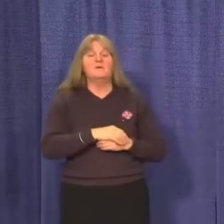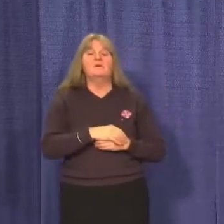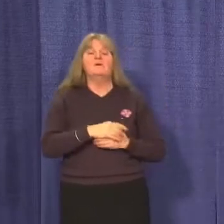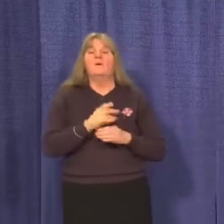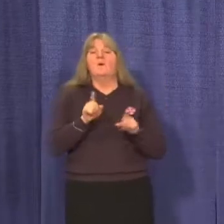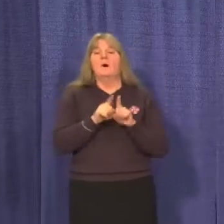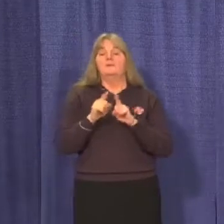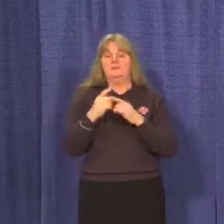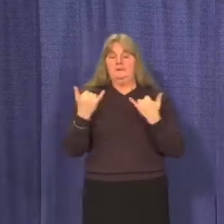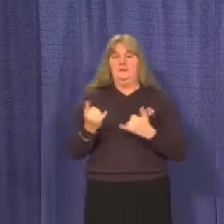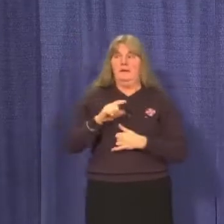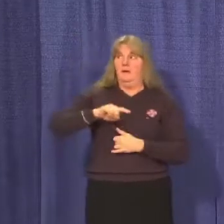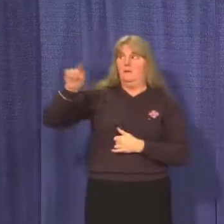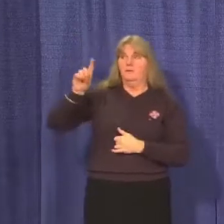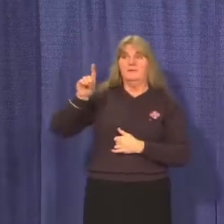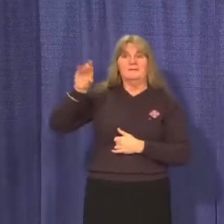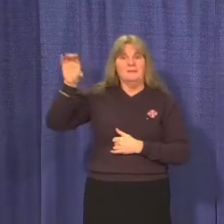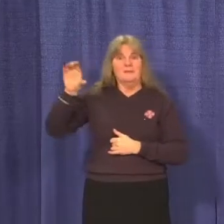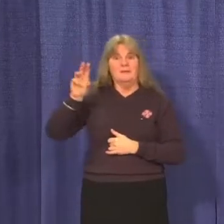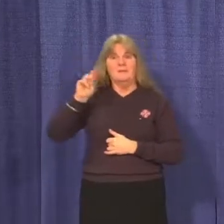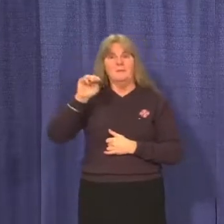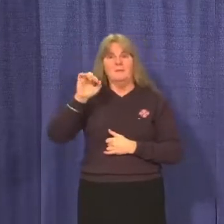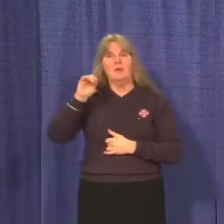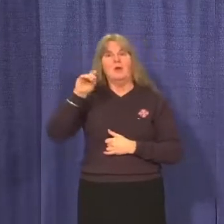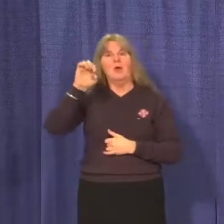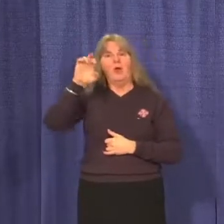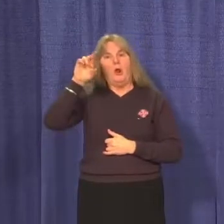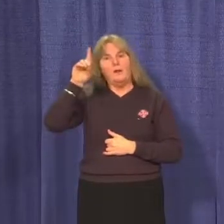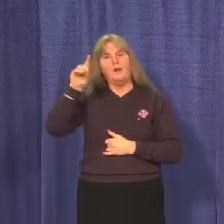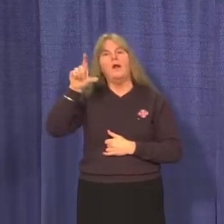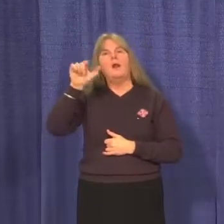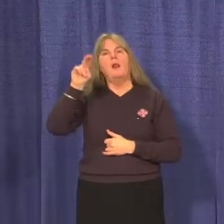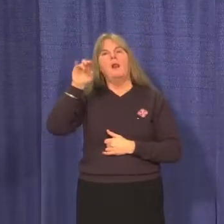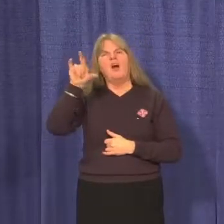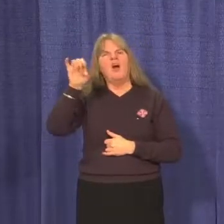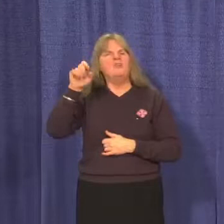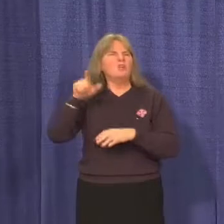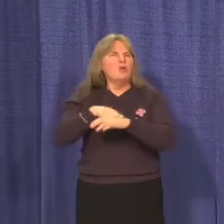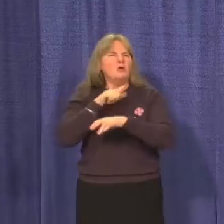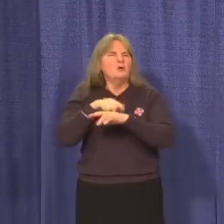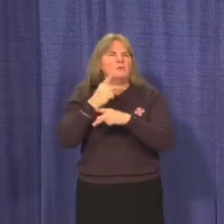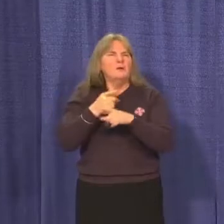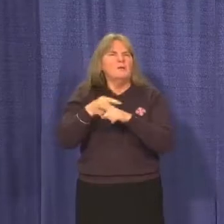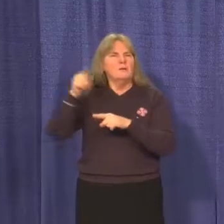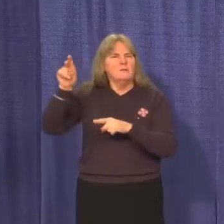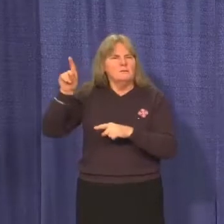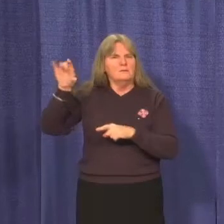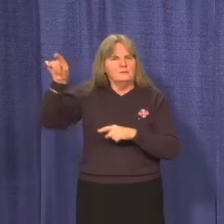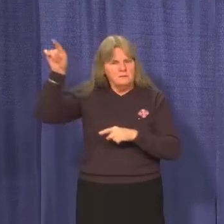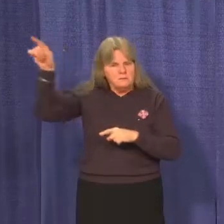The first trip into Dawson was today to cover McDonald Lodge and frontline healthcare workers there.